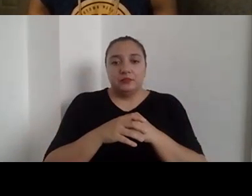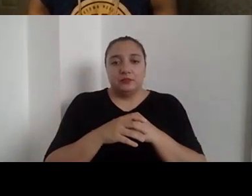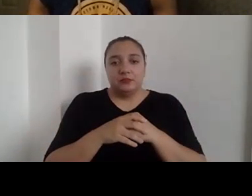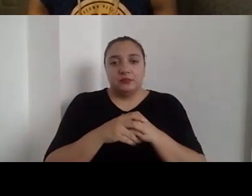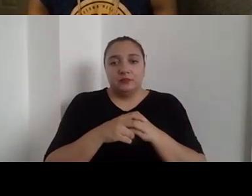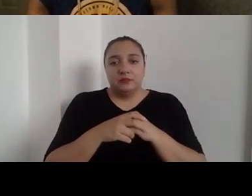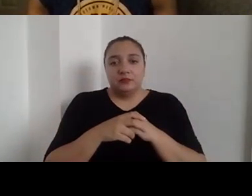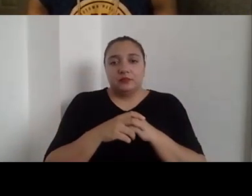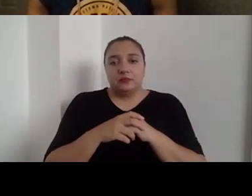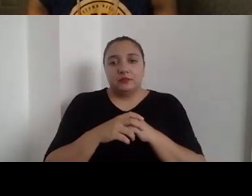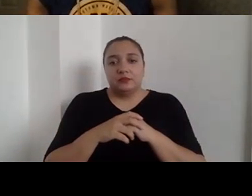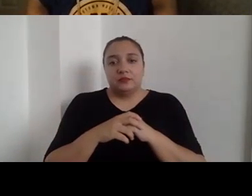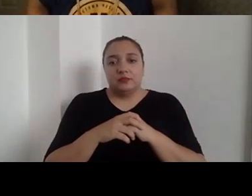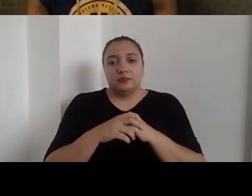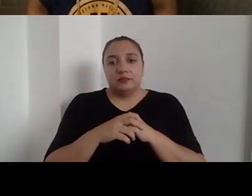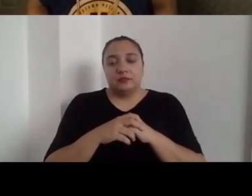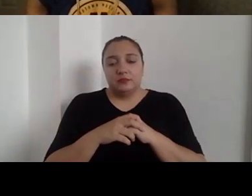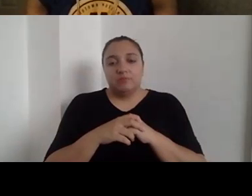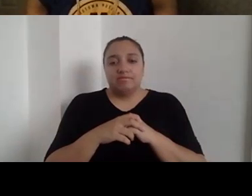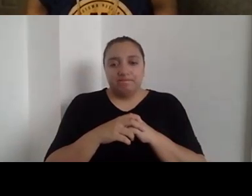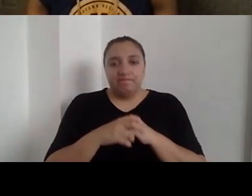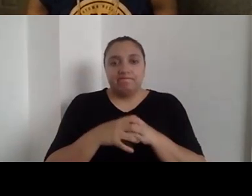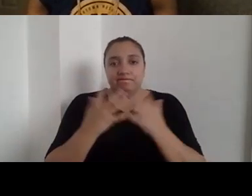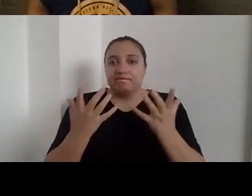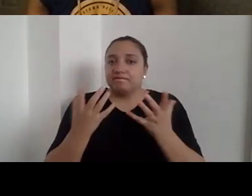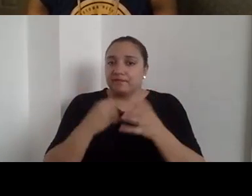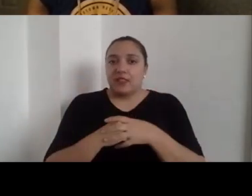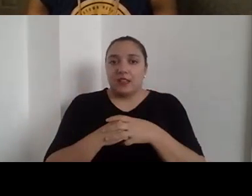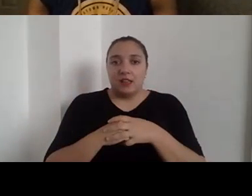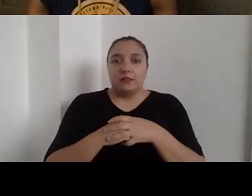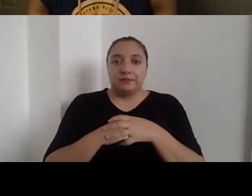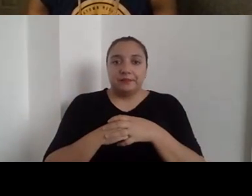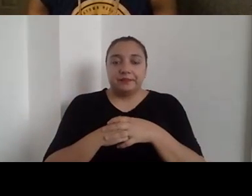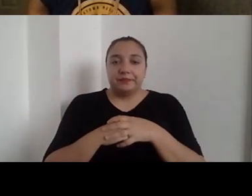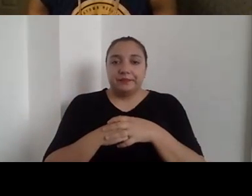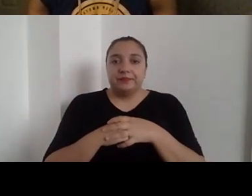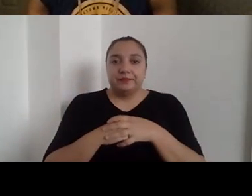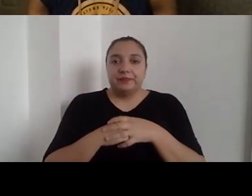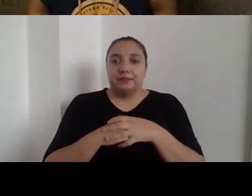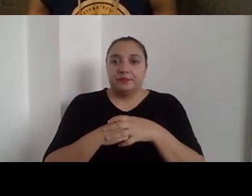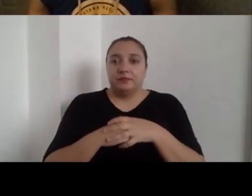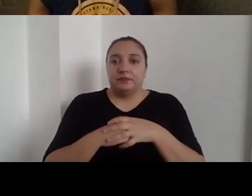and, yeah, I think I resonate with a lot of what Q has